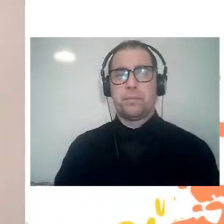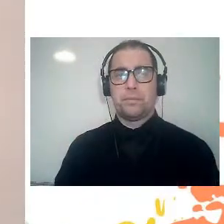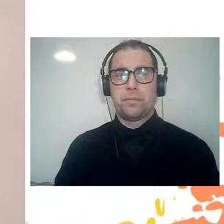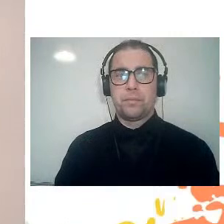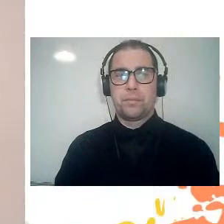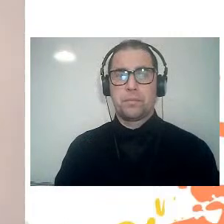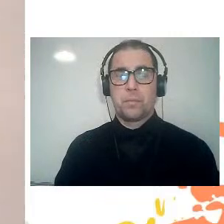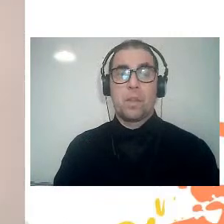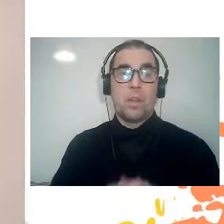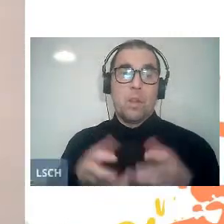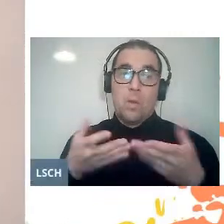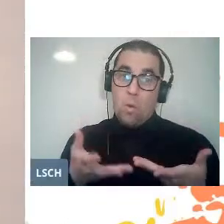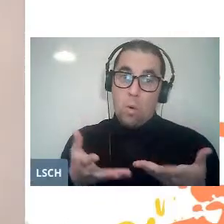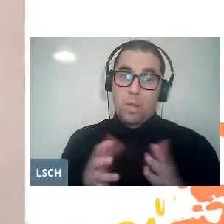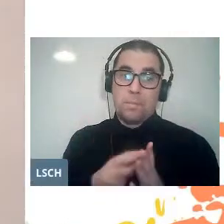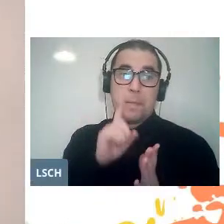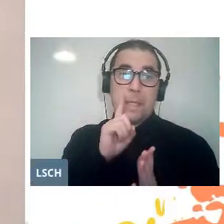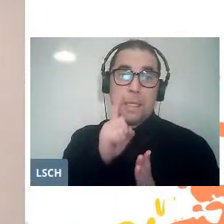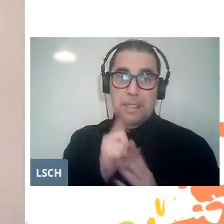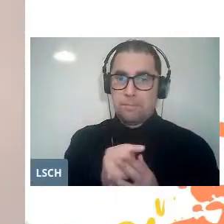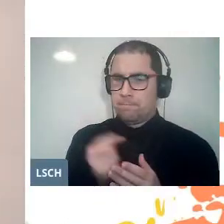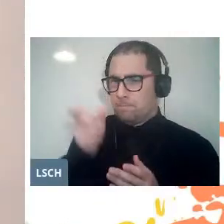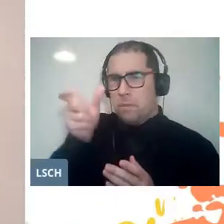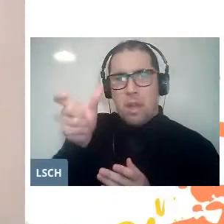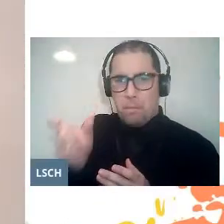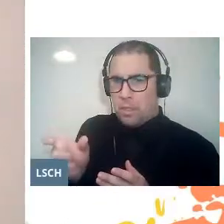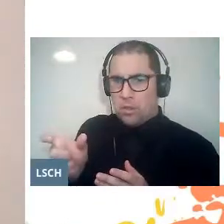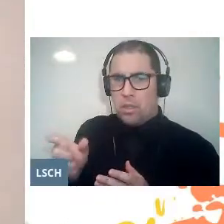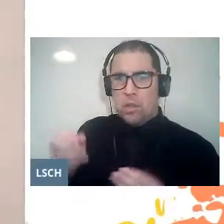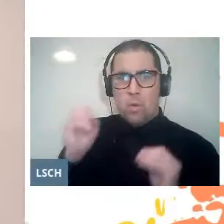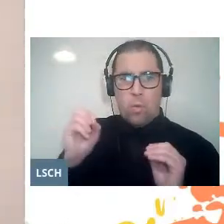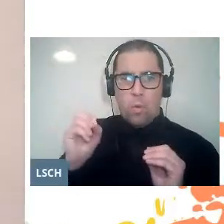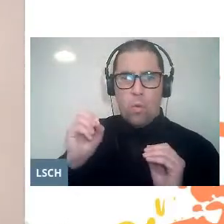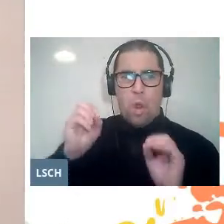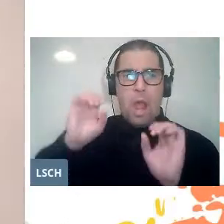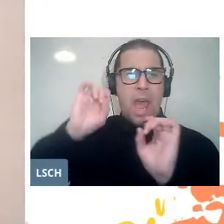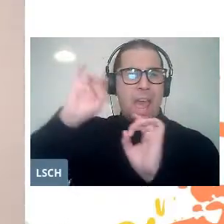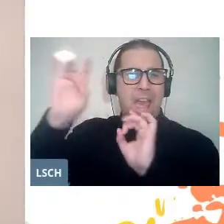Today we have with us a stellar guest, and he is stellar